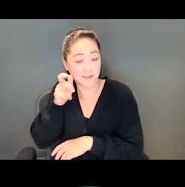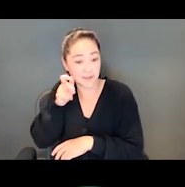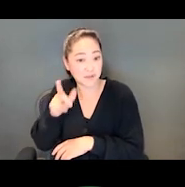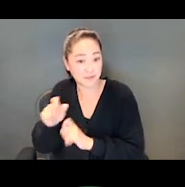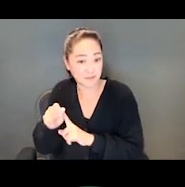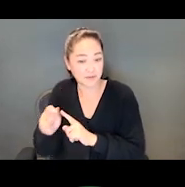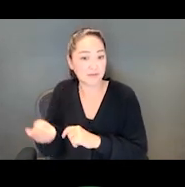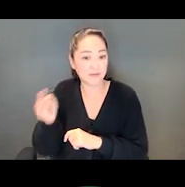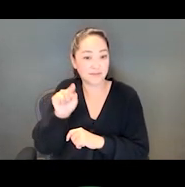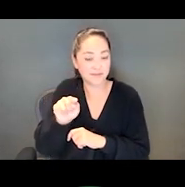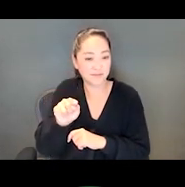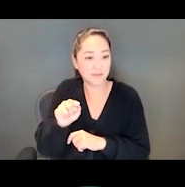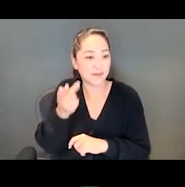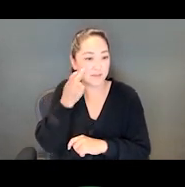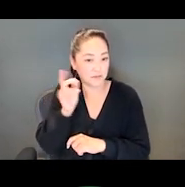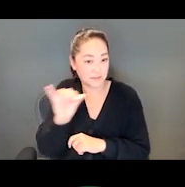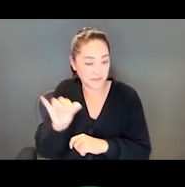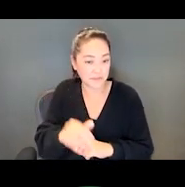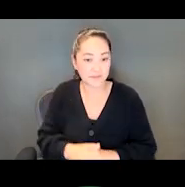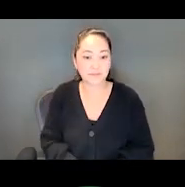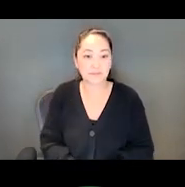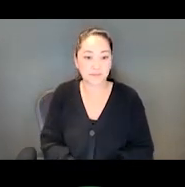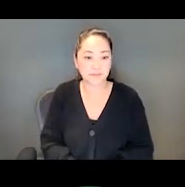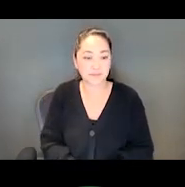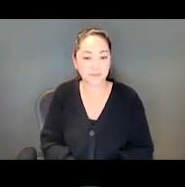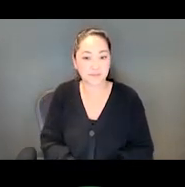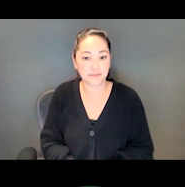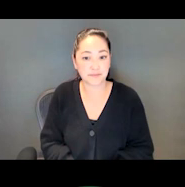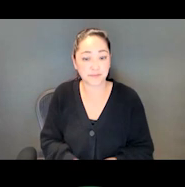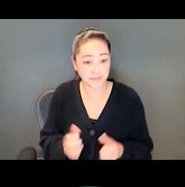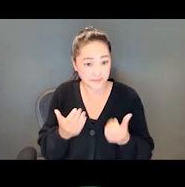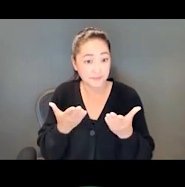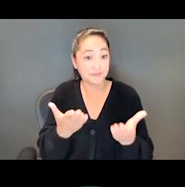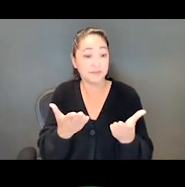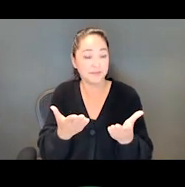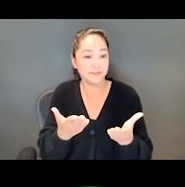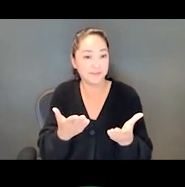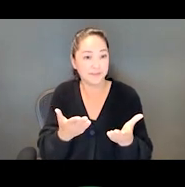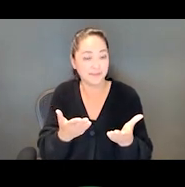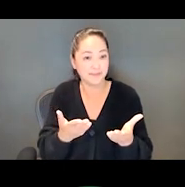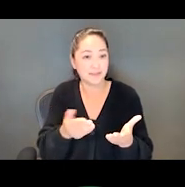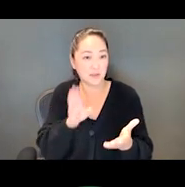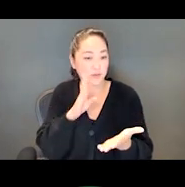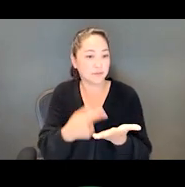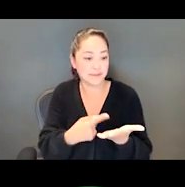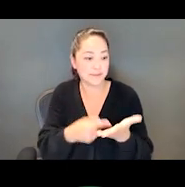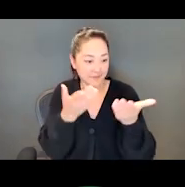So here is. What we are going to be talking about today. The presentation will be about